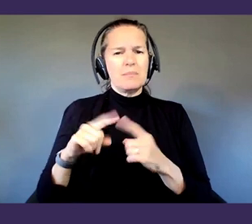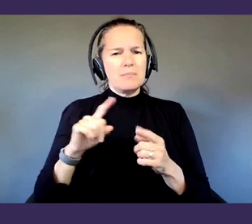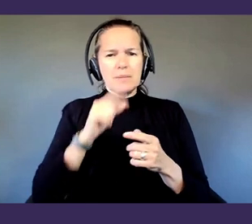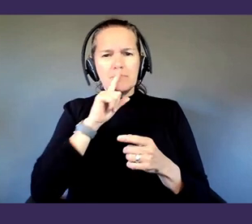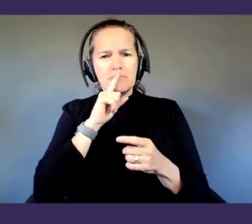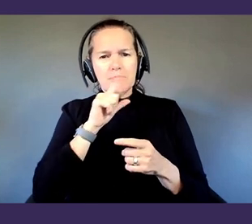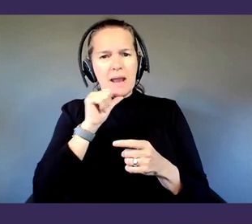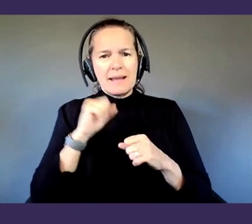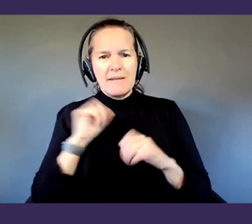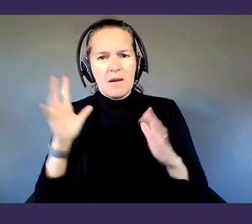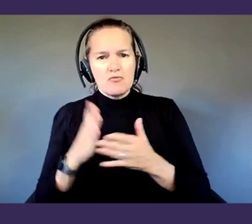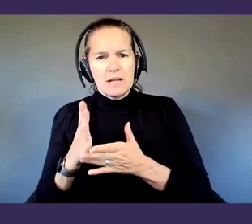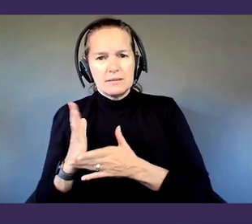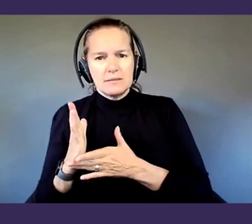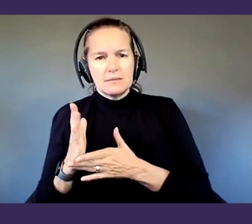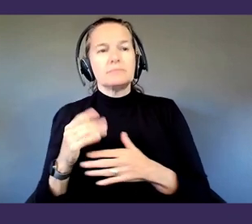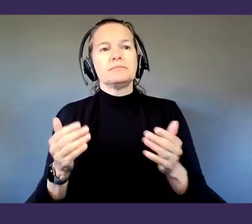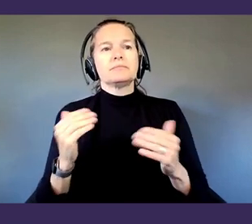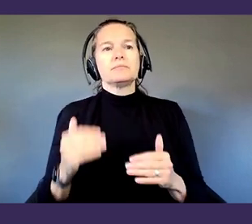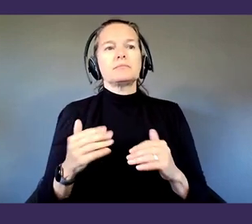It increases confidence for individuals with disabilities.